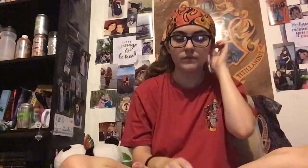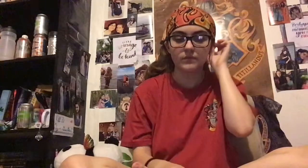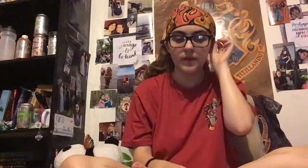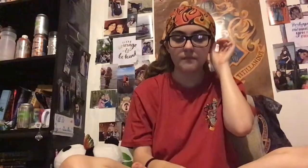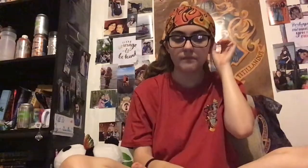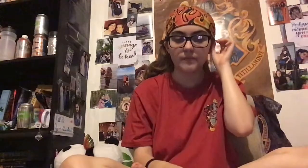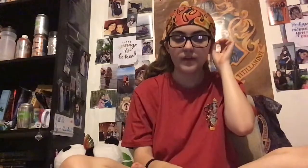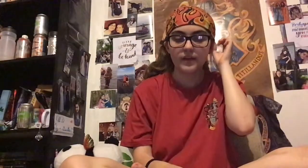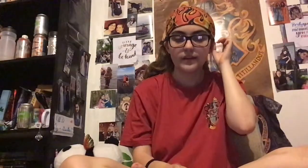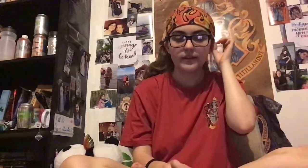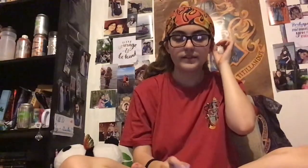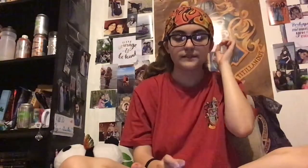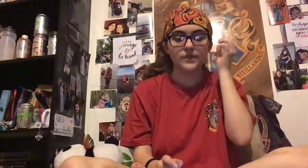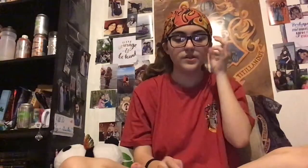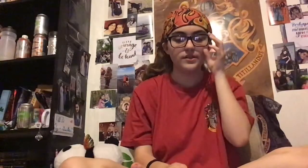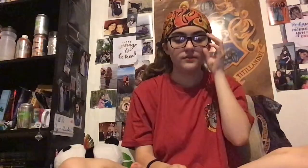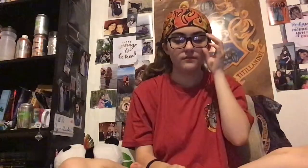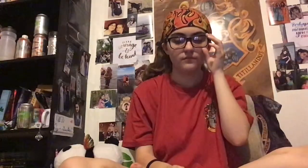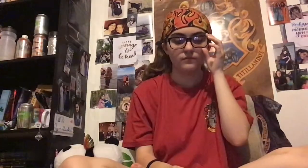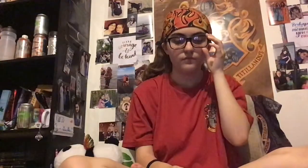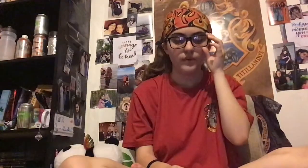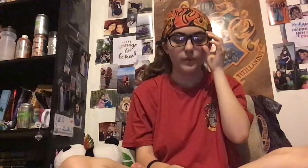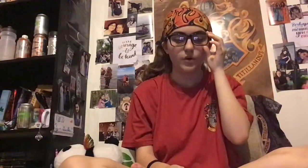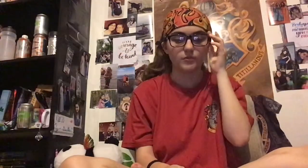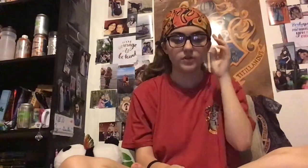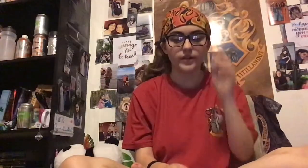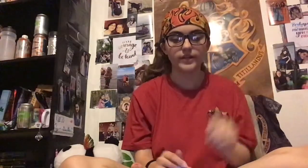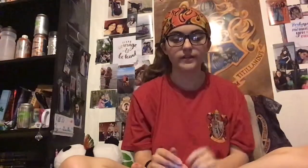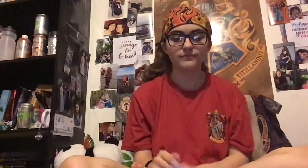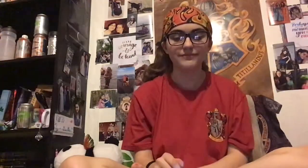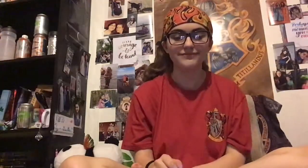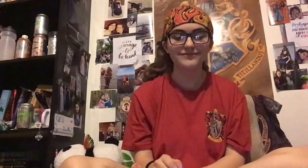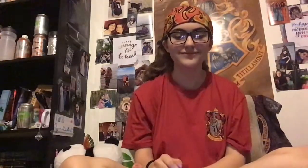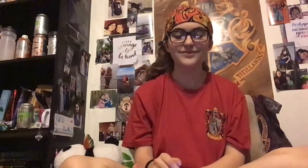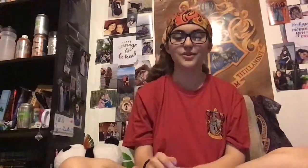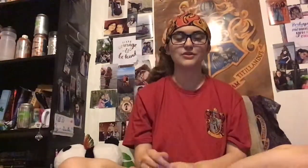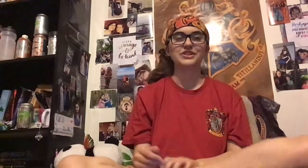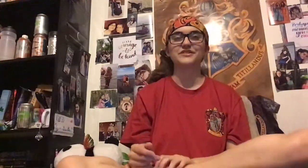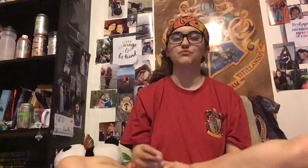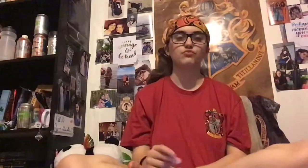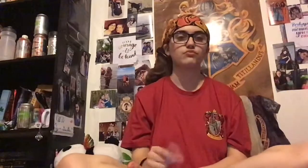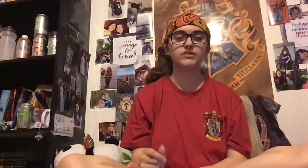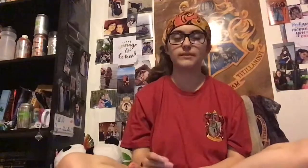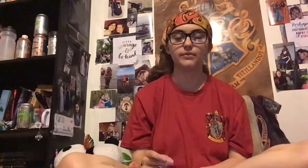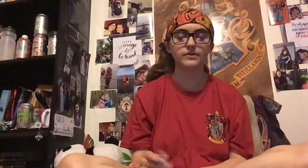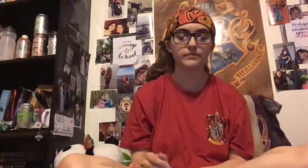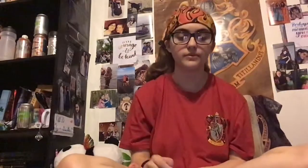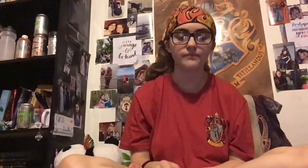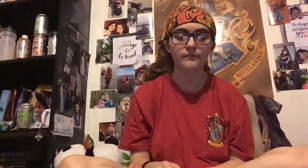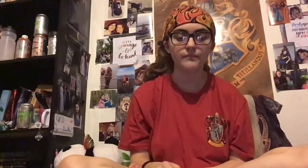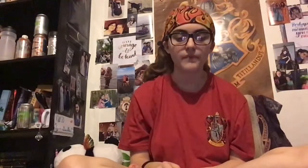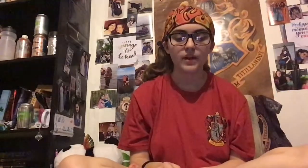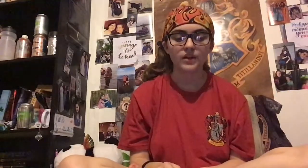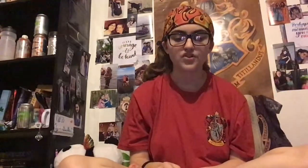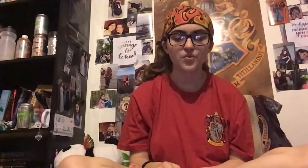Okay, next verse wow, we're almost already done. Mm-hmm told you simple simple and short